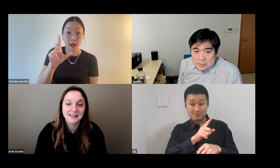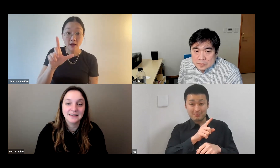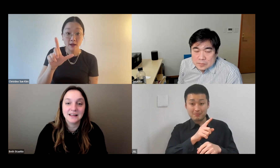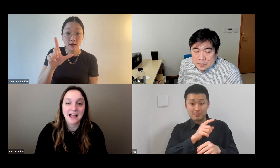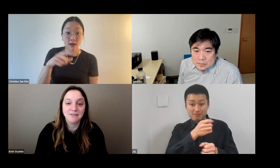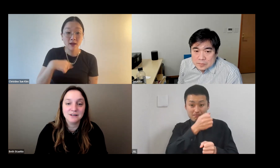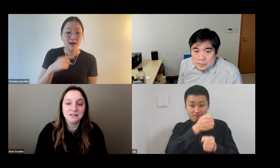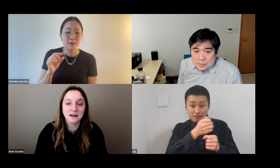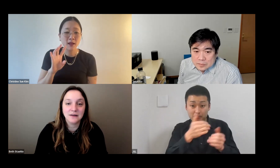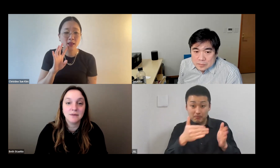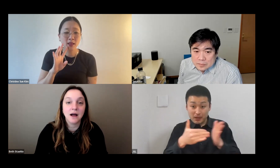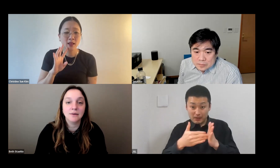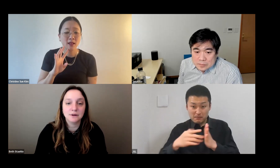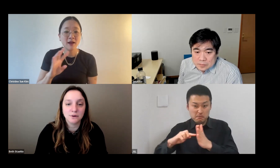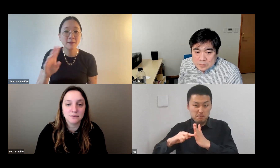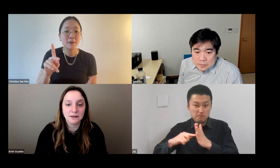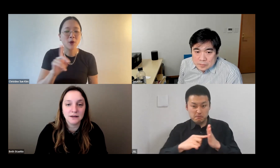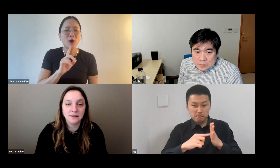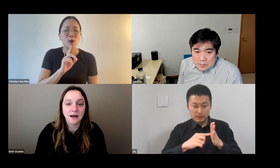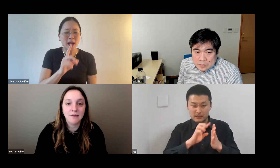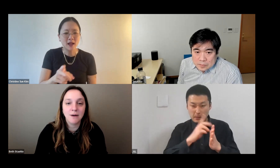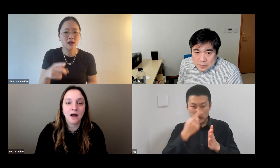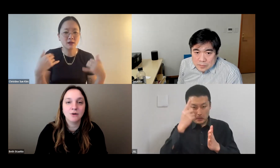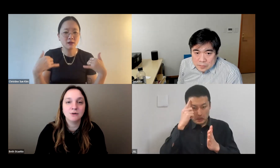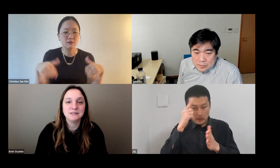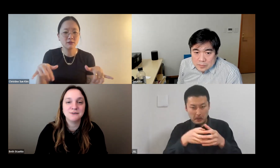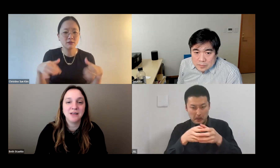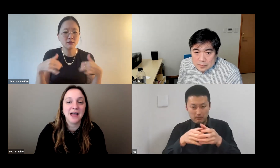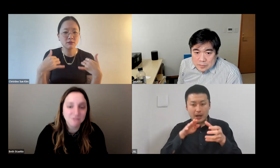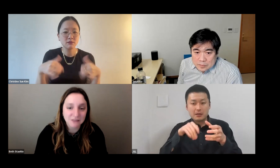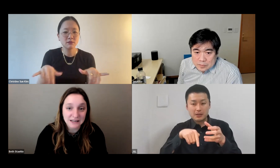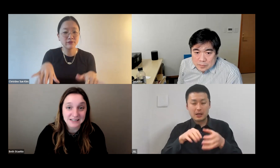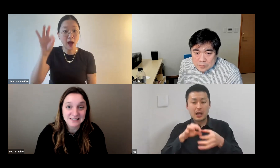Like every time I would go to the Media Lab, I always felt envious